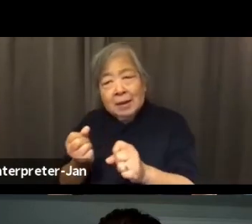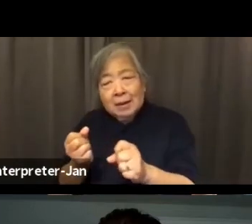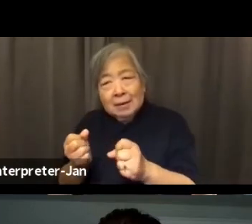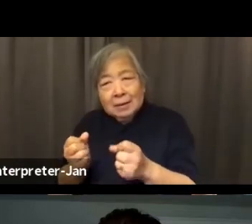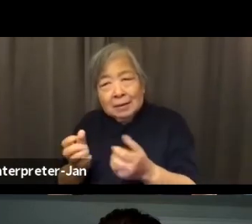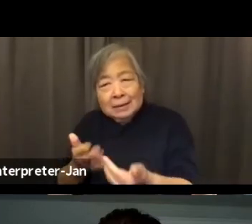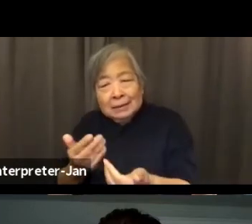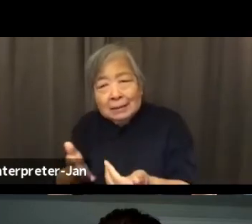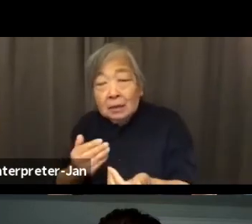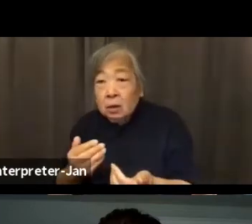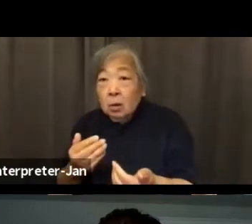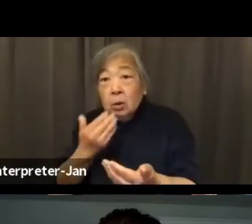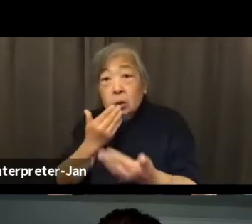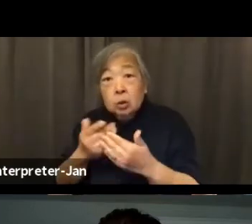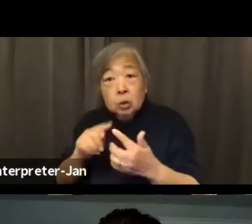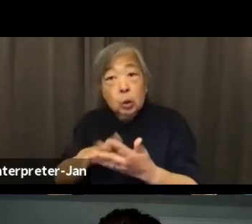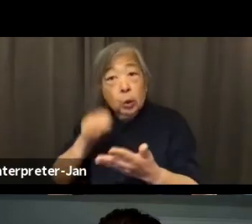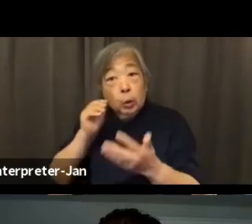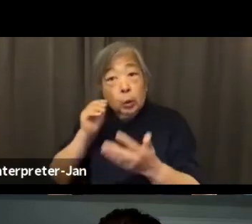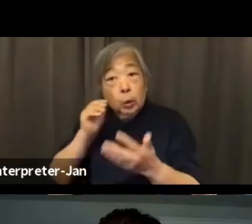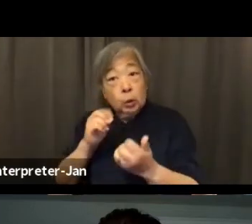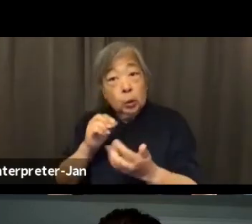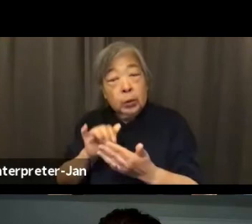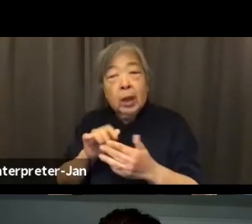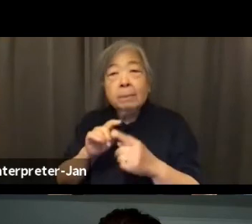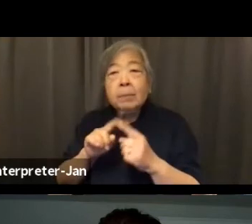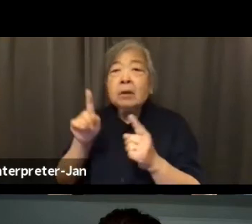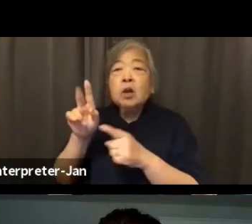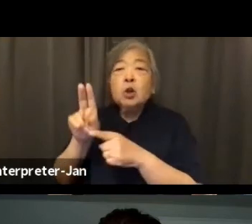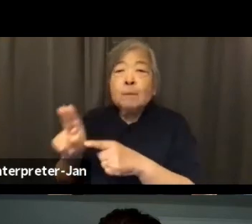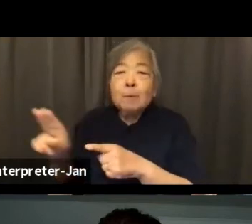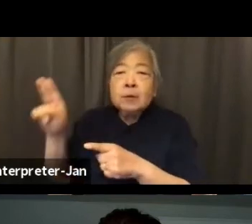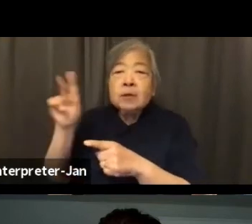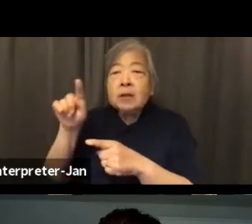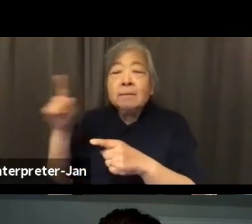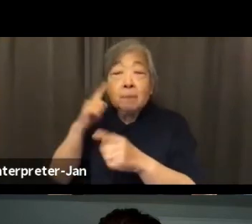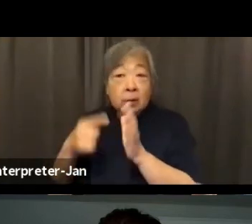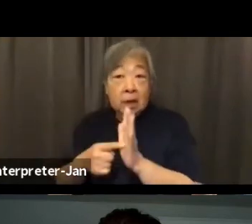are also resources that different universities like this University of Washington guide that